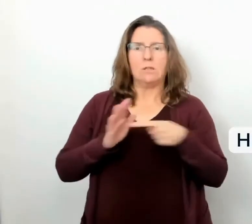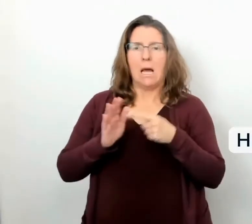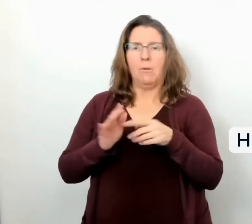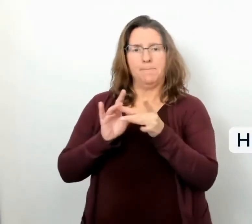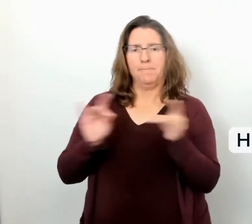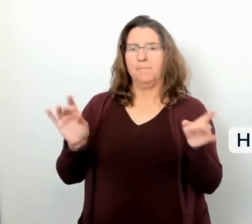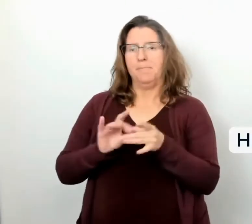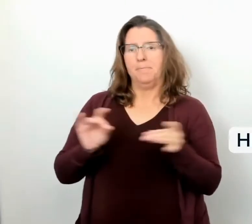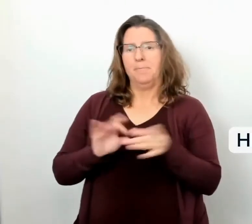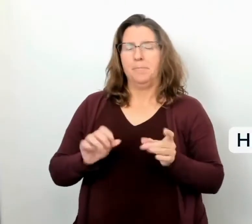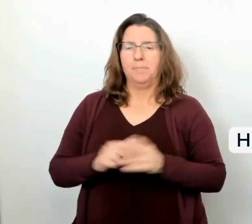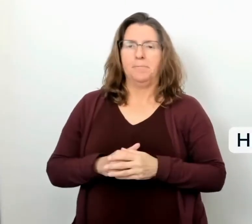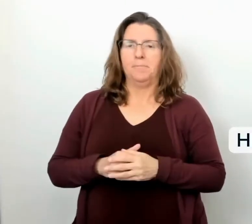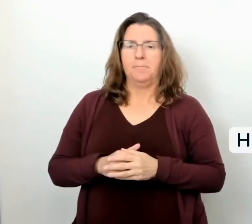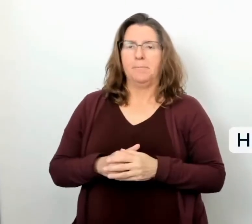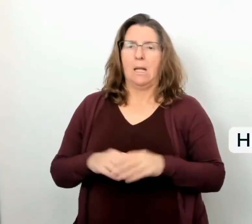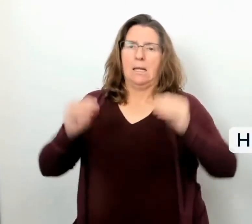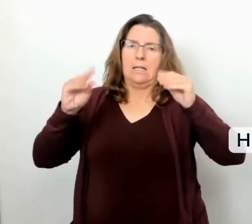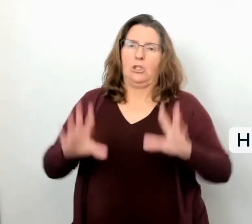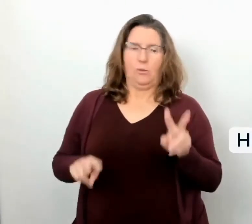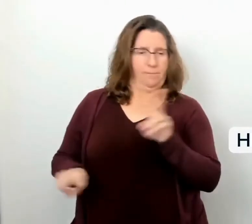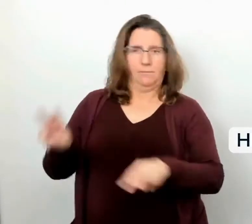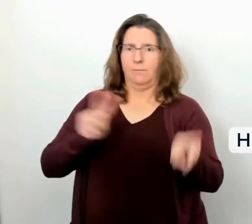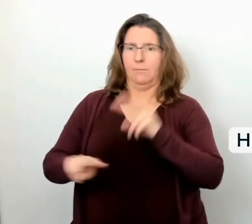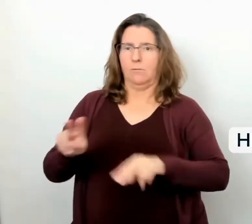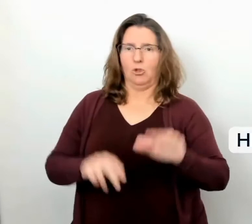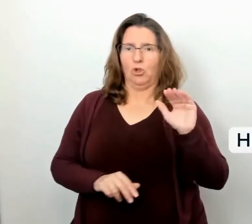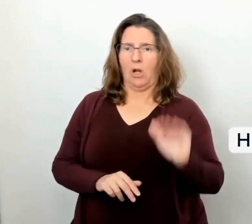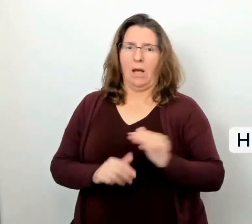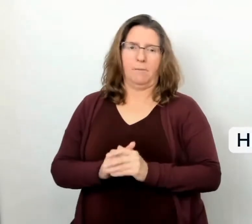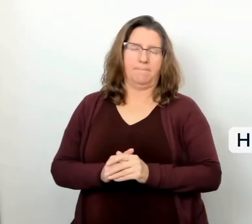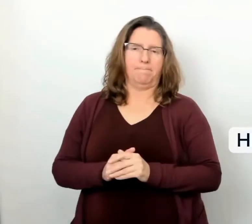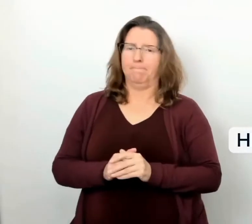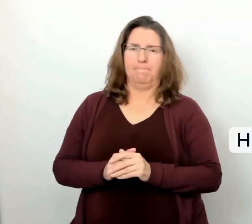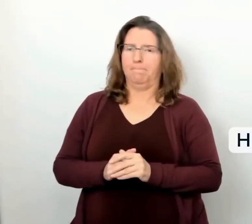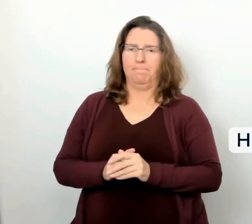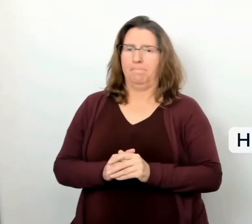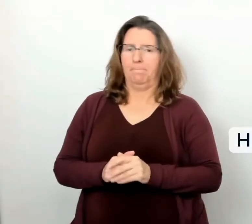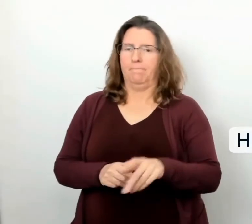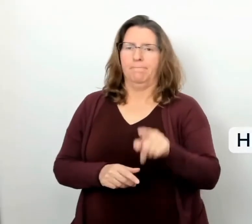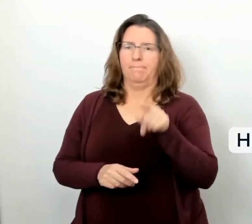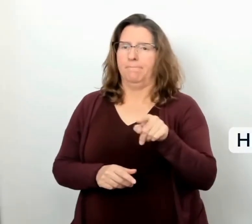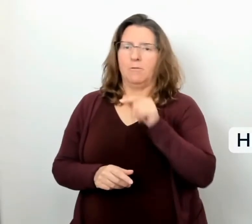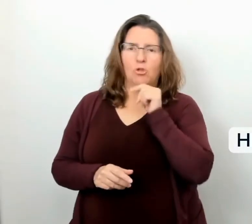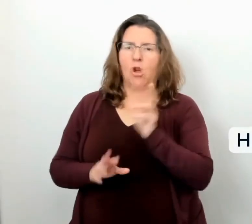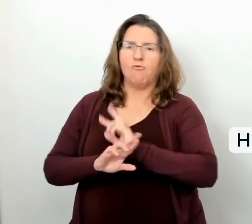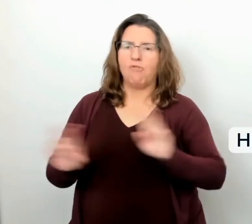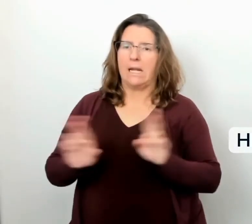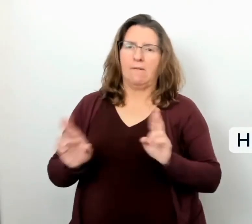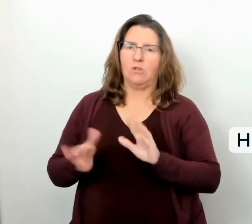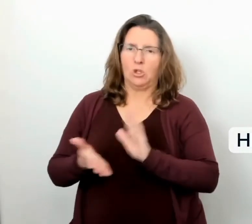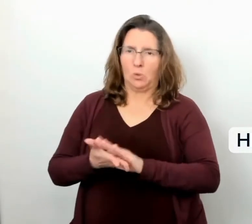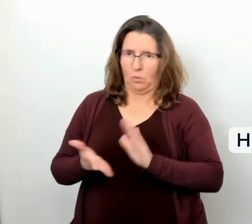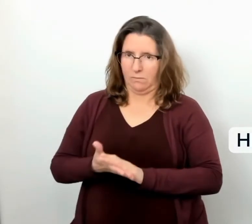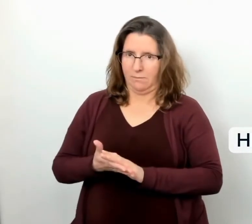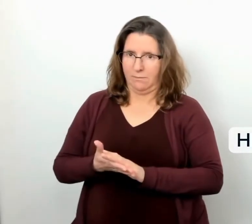After taking some time to observe the student, the teacher concludes: "he is not ready for school."